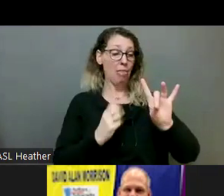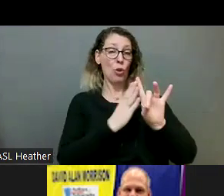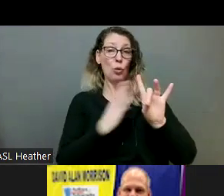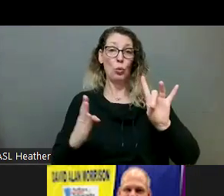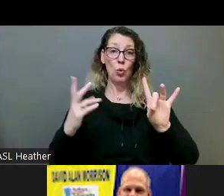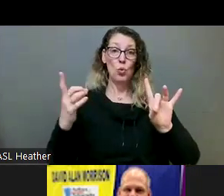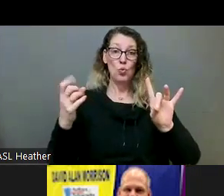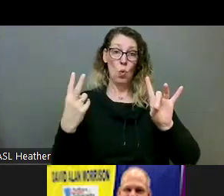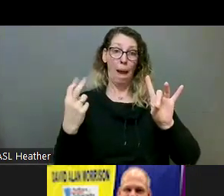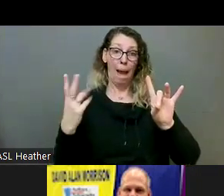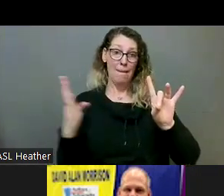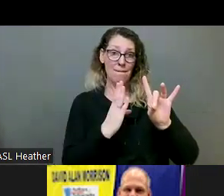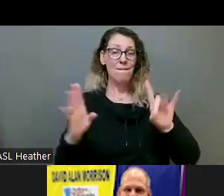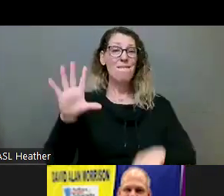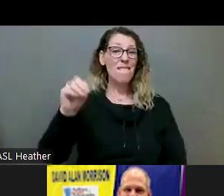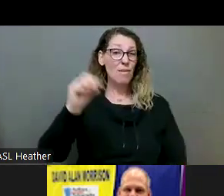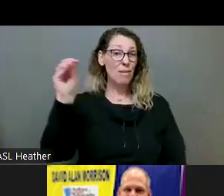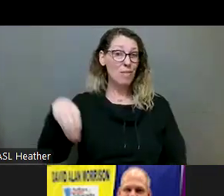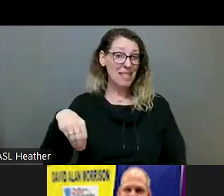they have a 50% chance of not finishing High School.